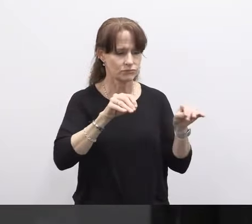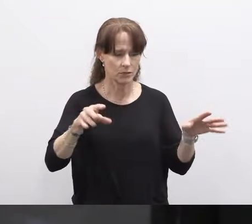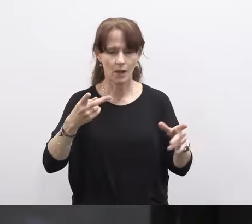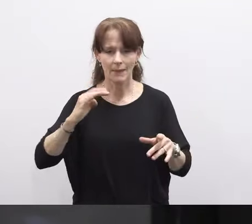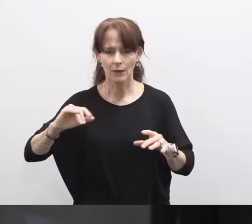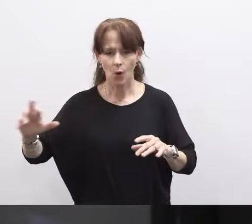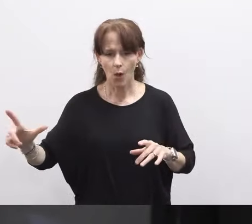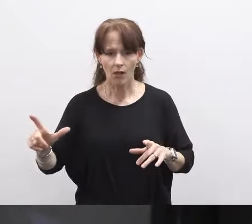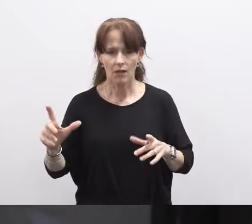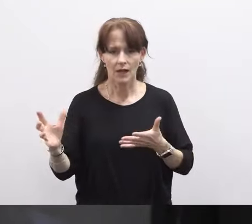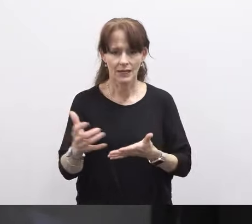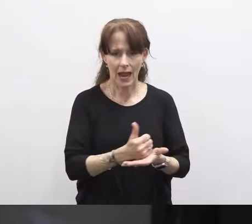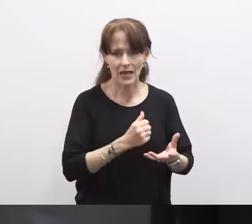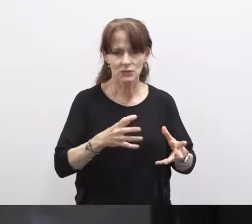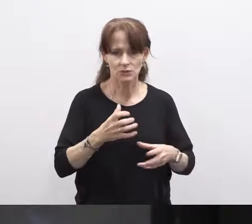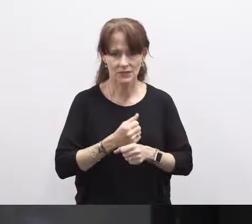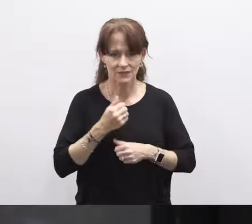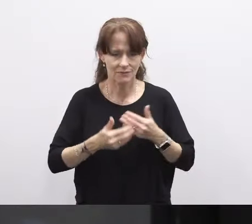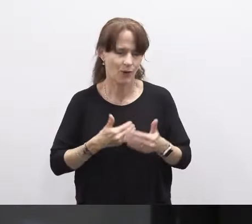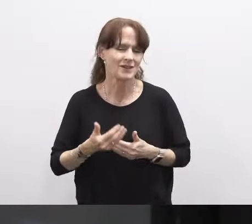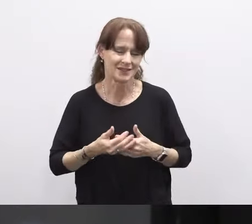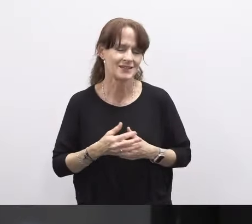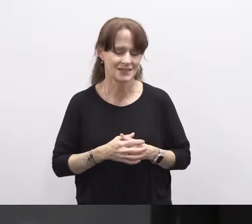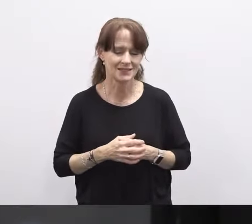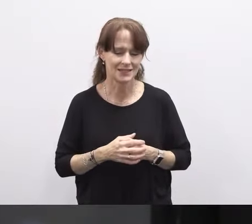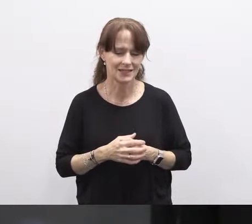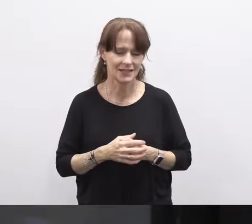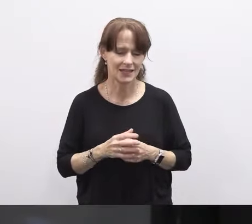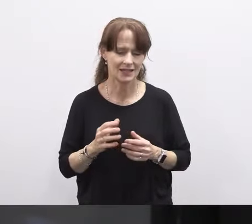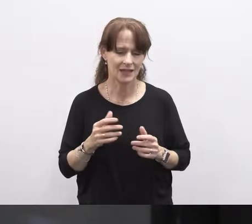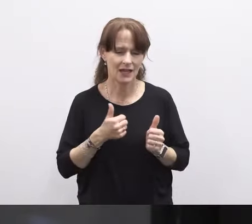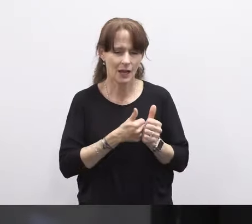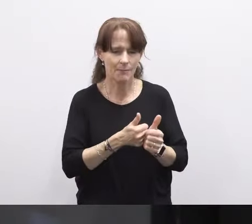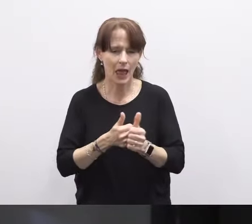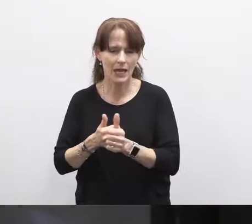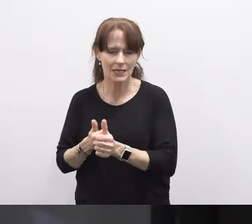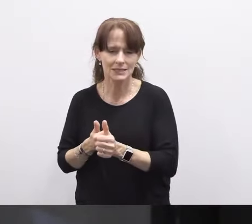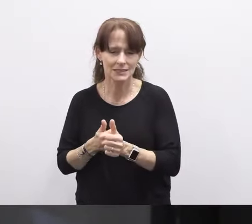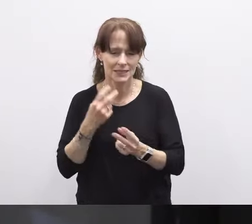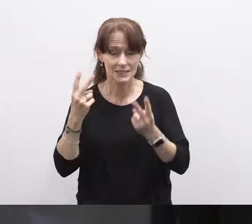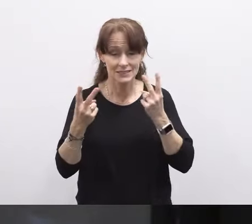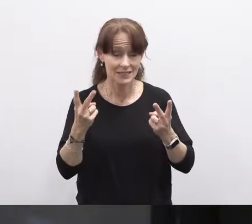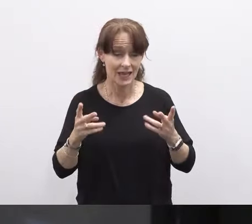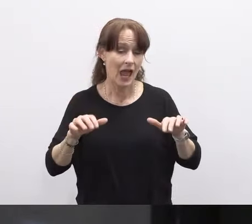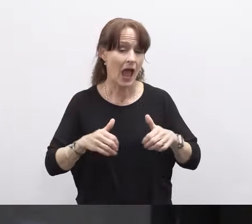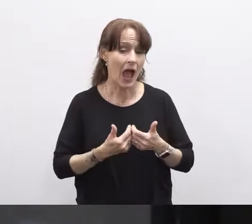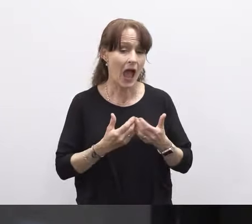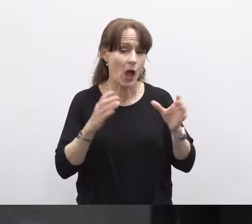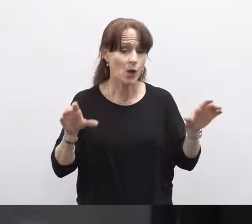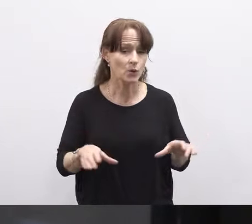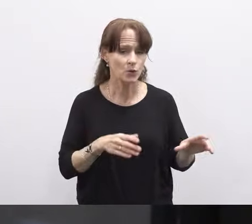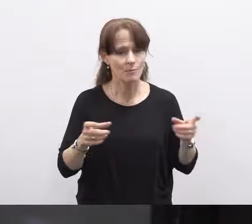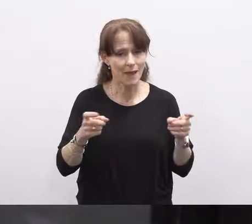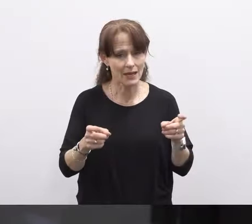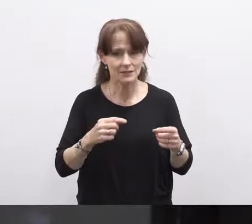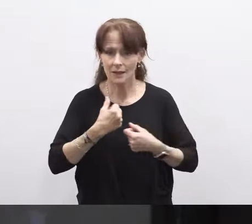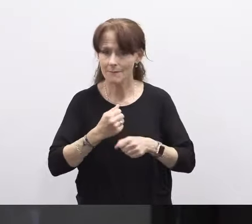cash receipting processes. So, and then on that, compliance side, looking to see, how do you manage and ensure that you're spending money